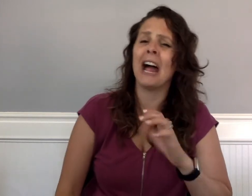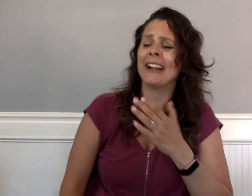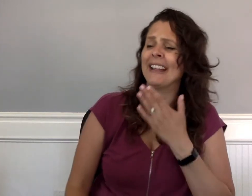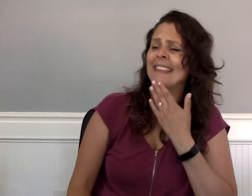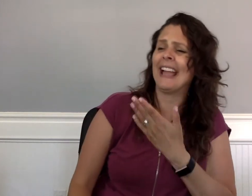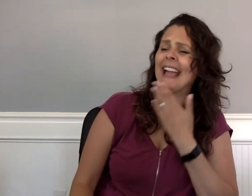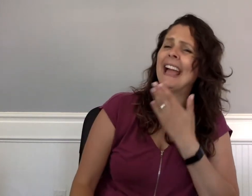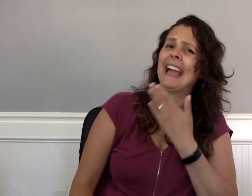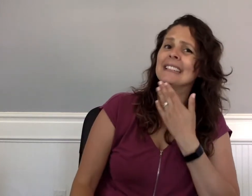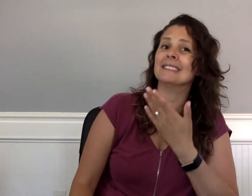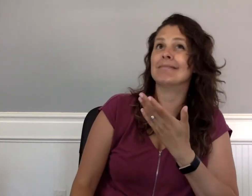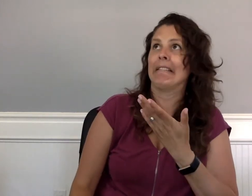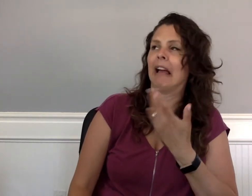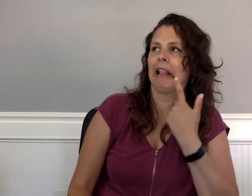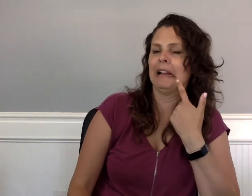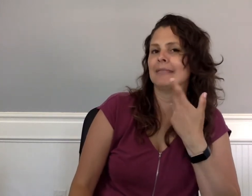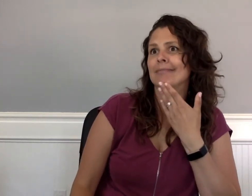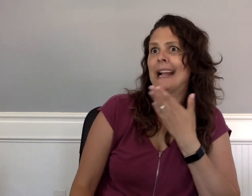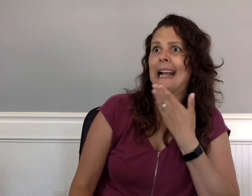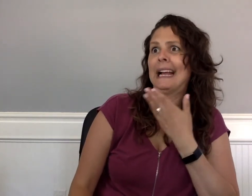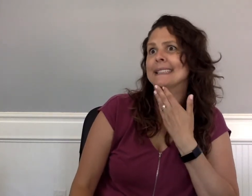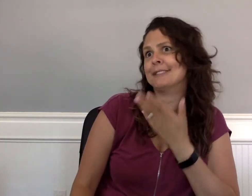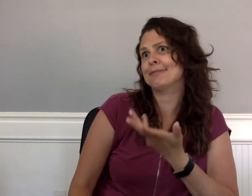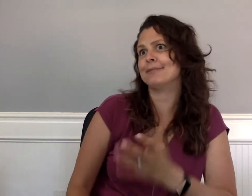“Thanks,” Charlie said. “I think.”